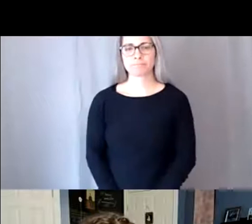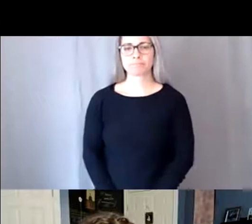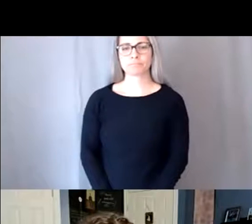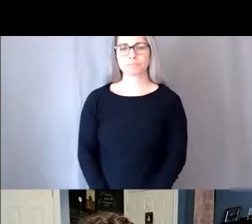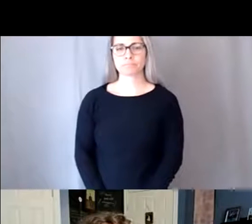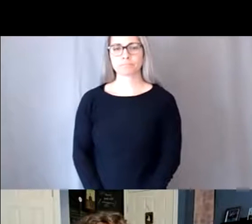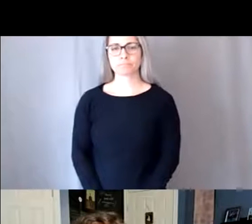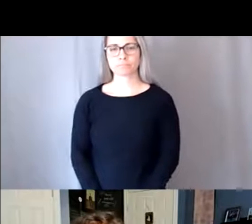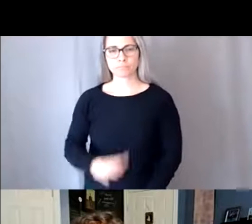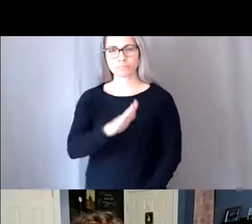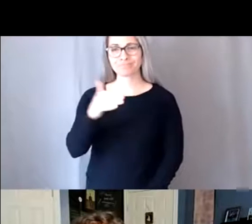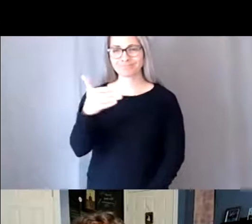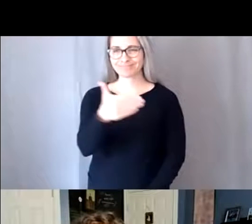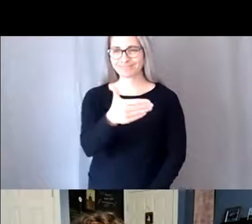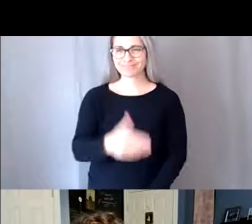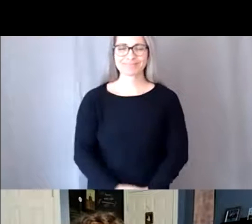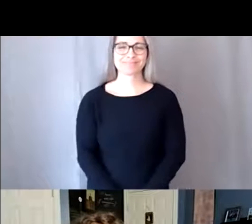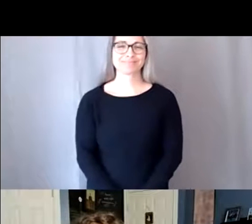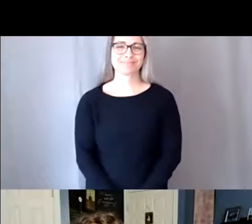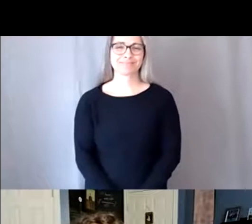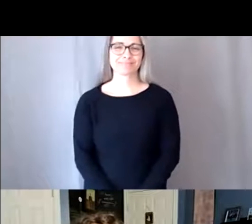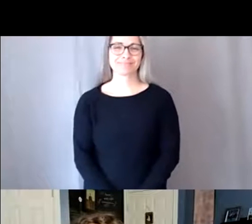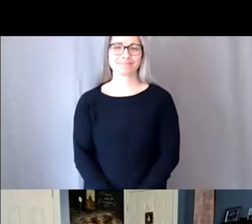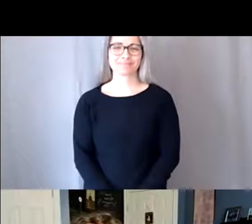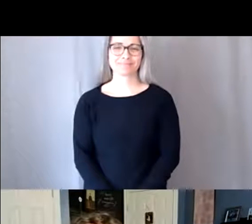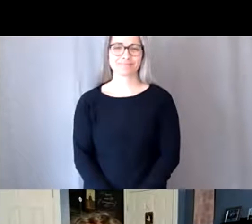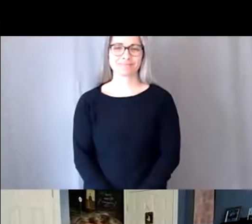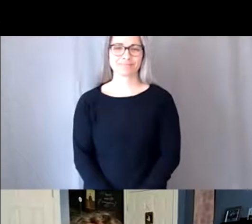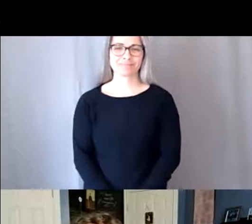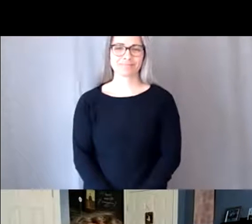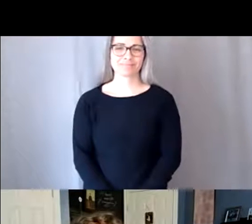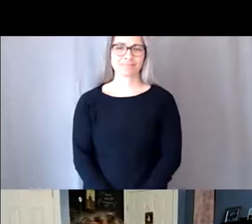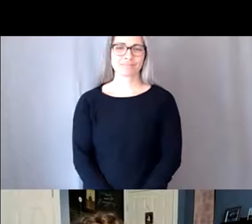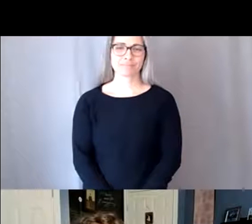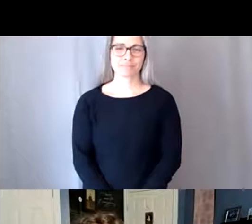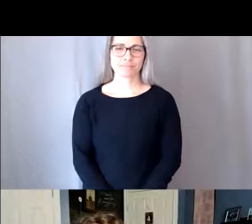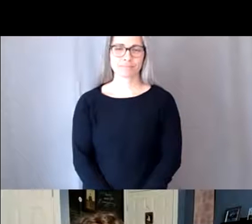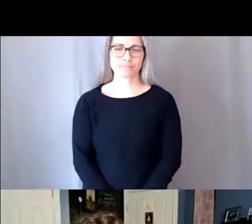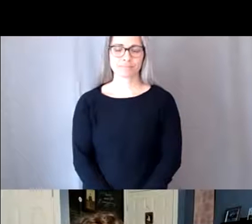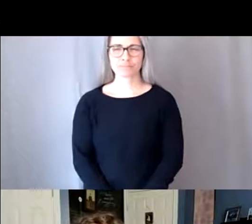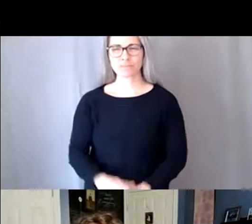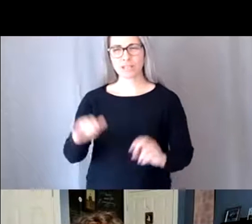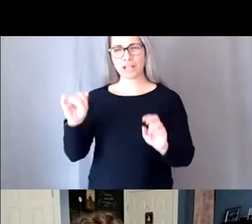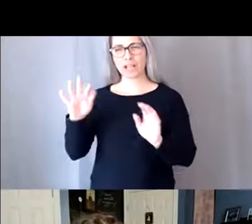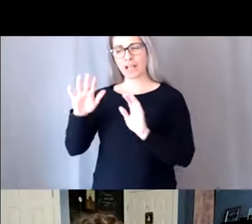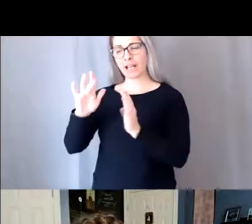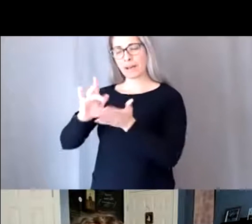moving to a next slide another point for implications thinking about what de-medicalized care might look like that might